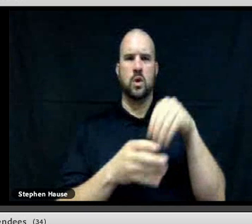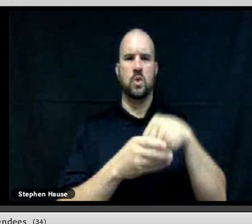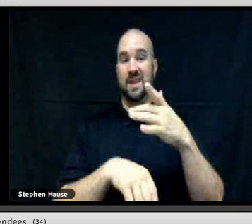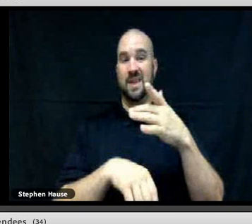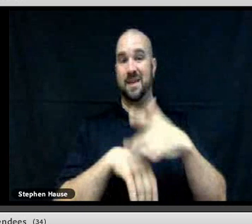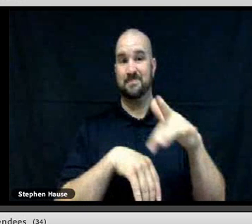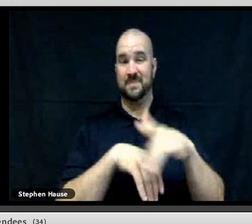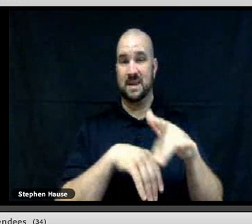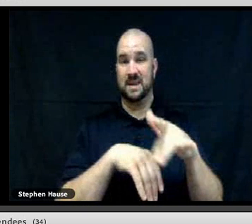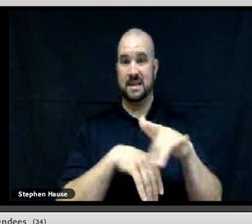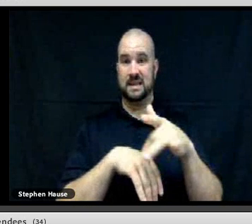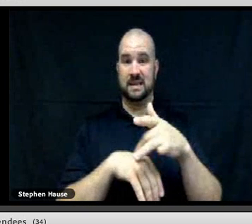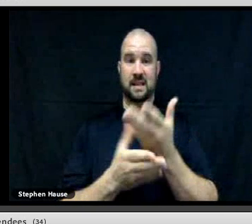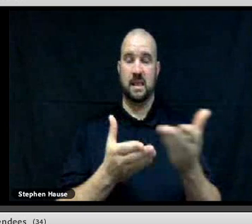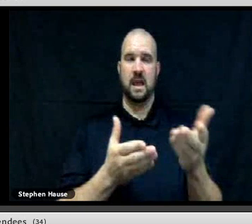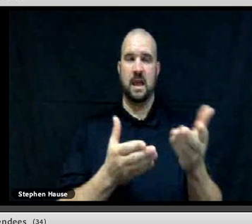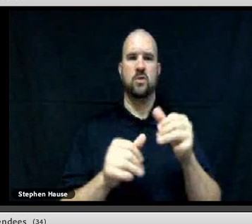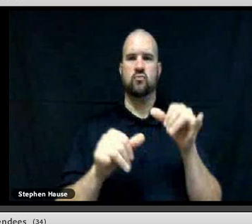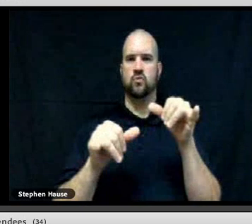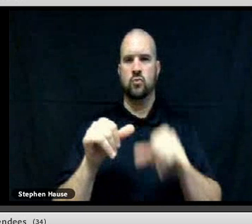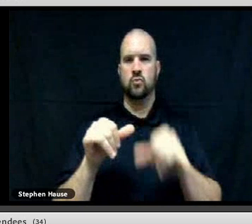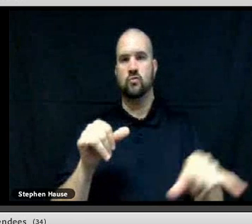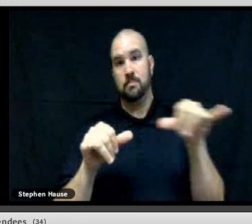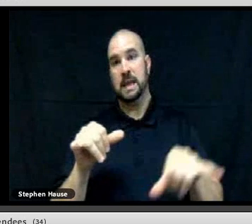instead of packing multiple values into one field.